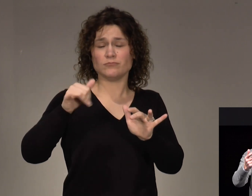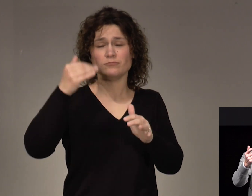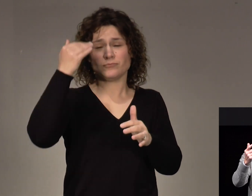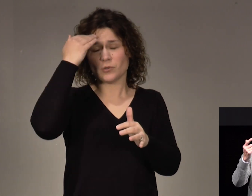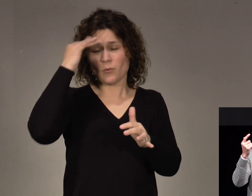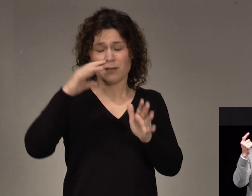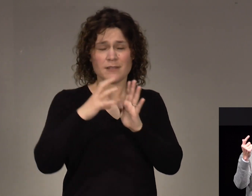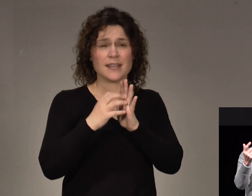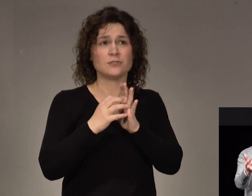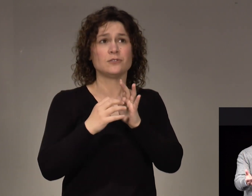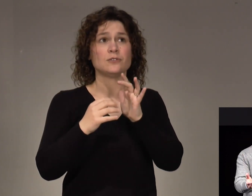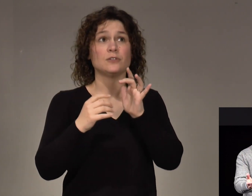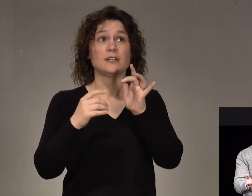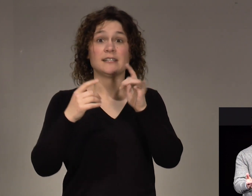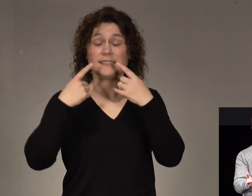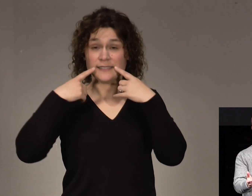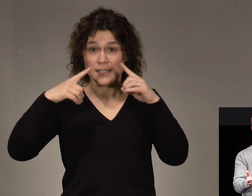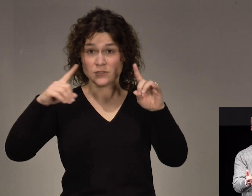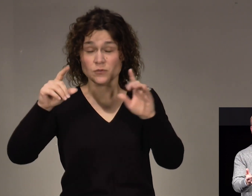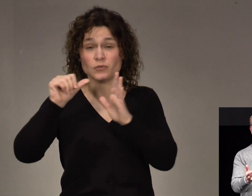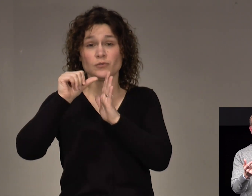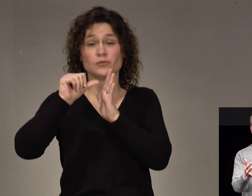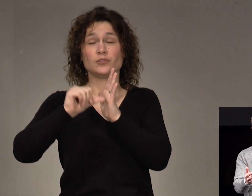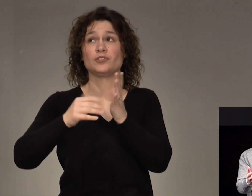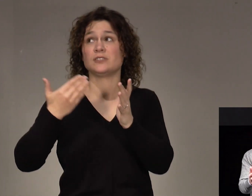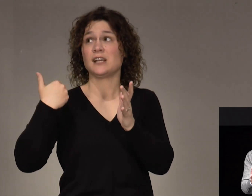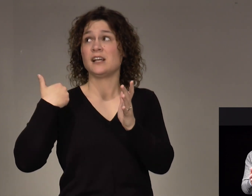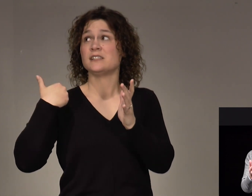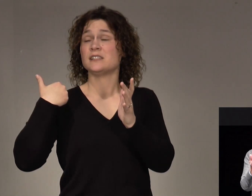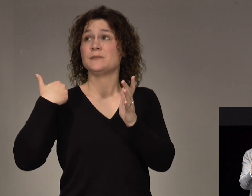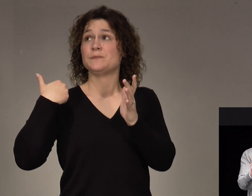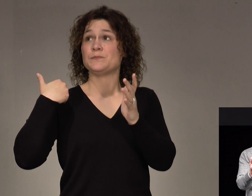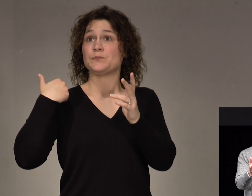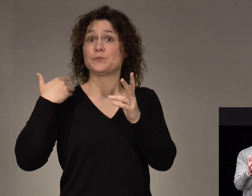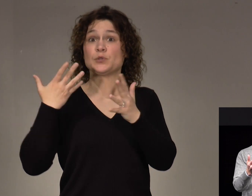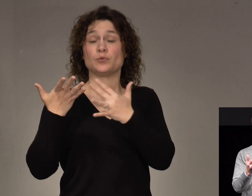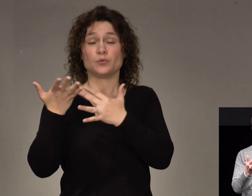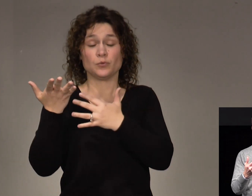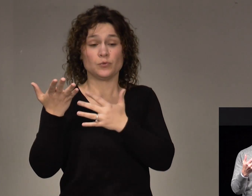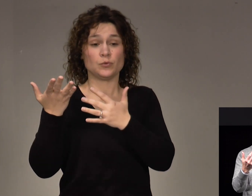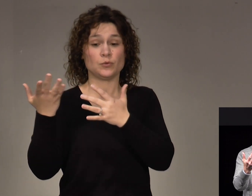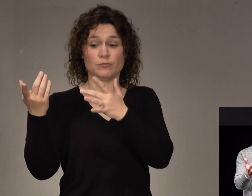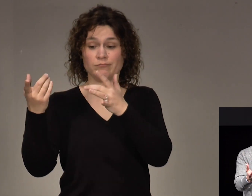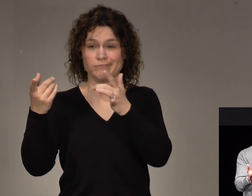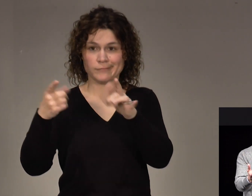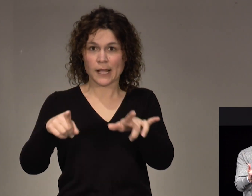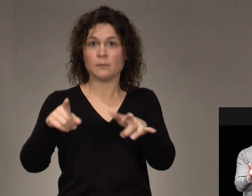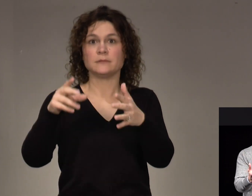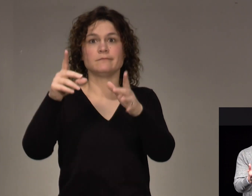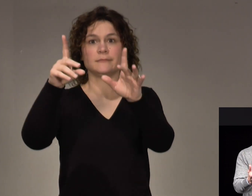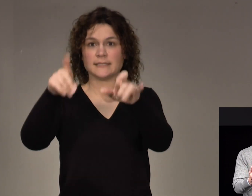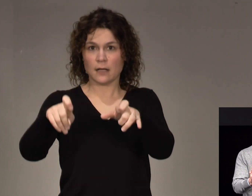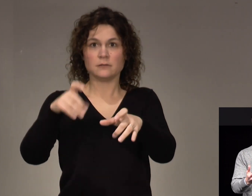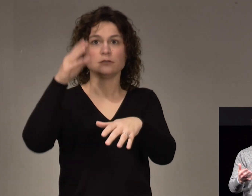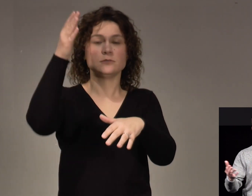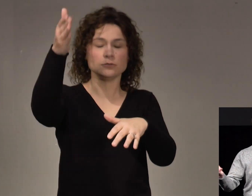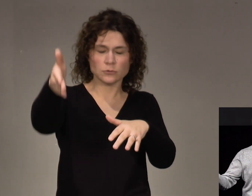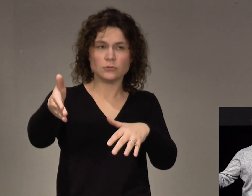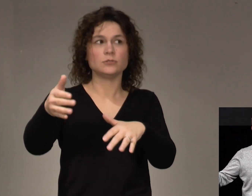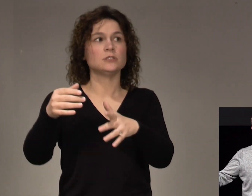successful surgery; all throughout the subsequent follow-up tests which have